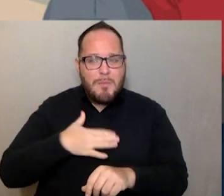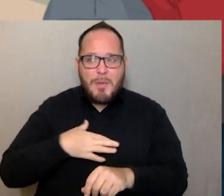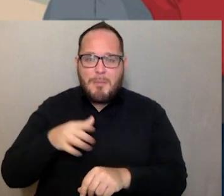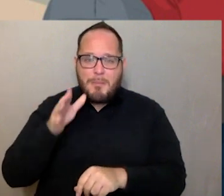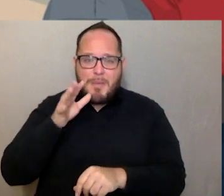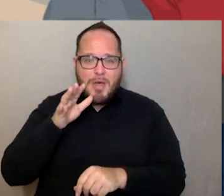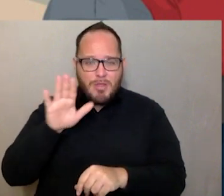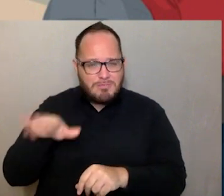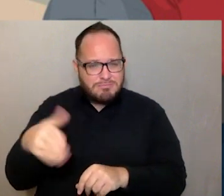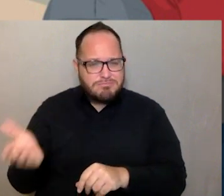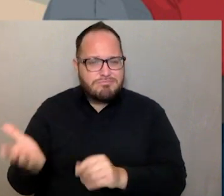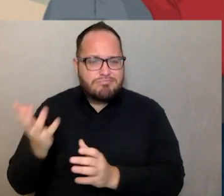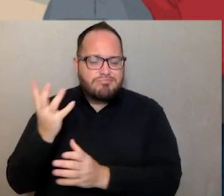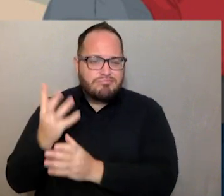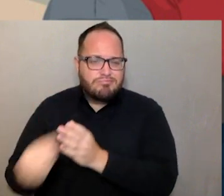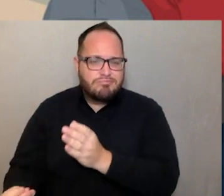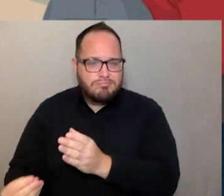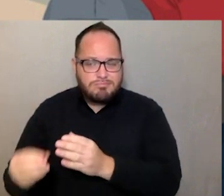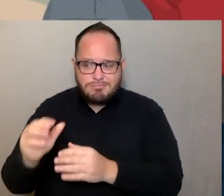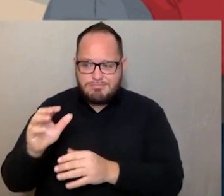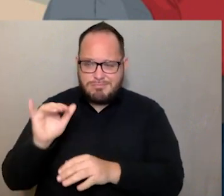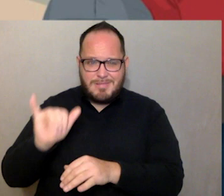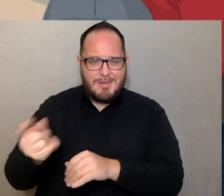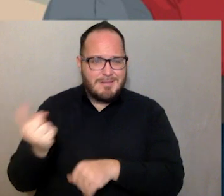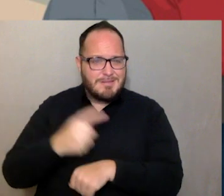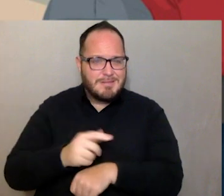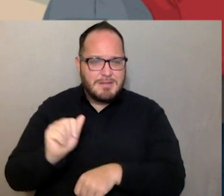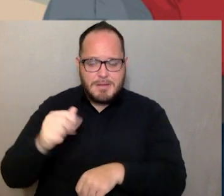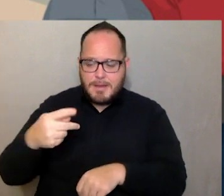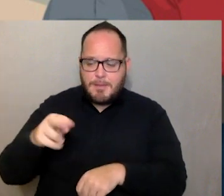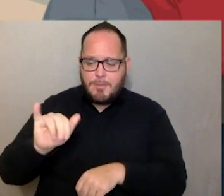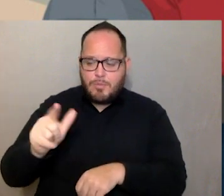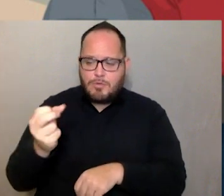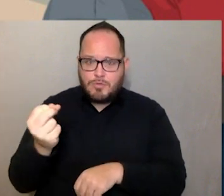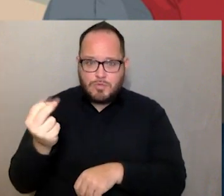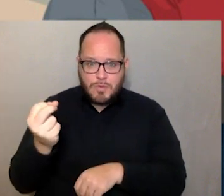I LOST MY MOTHER ON APRIL 12th. AND THEN TWO WEEKS LATER, I LOST